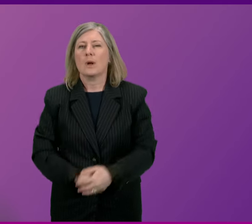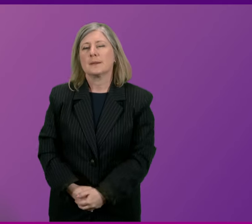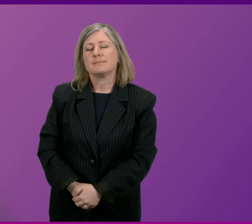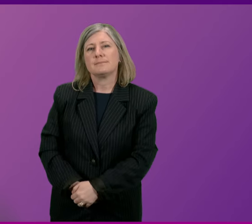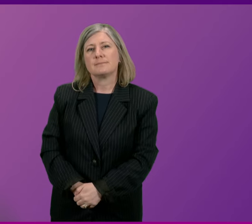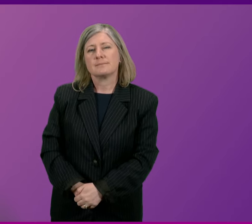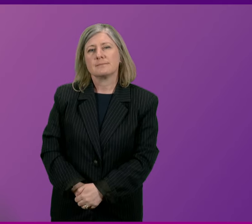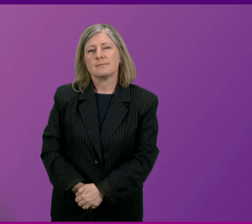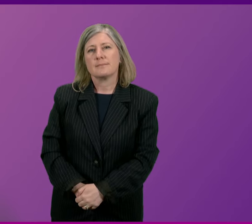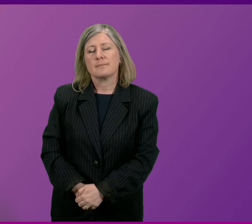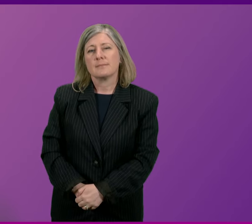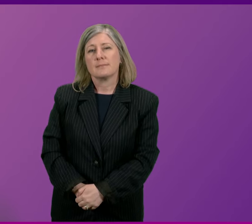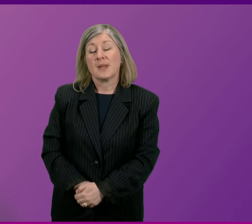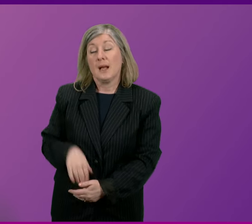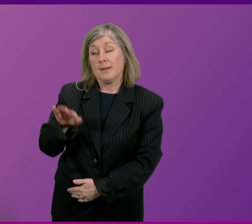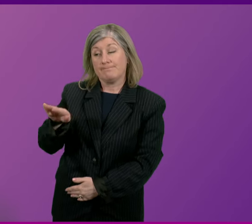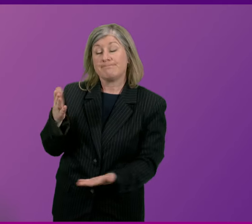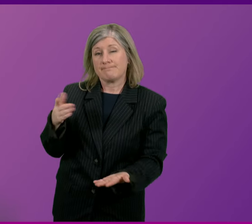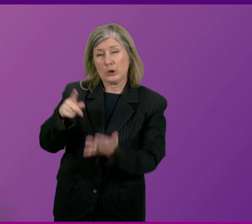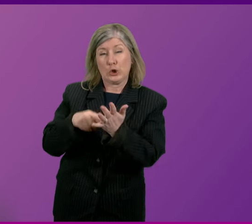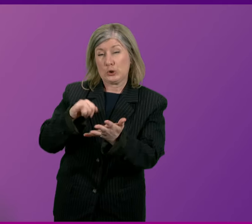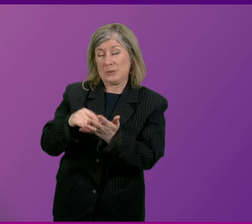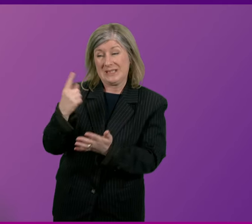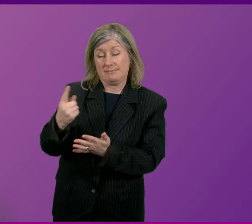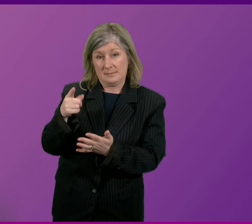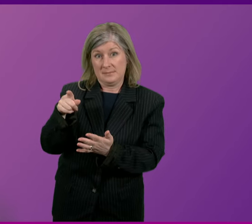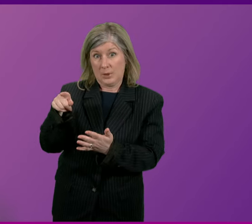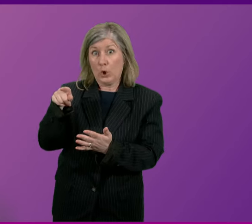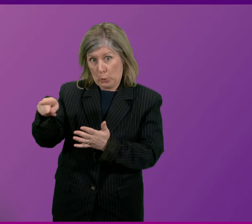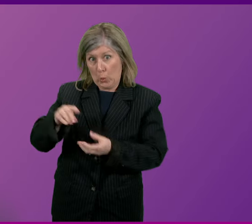John Swinney needs to confront the challenges that he has created over